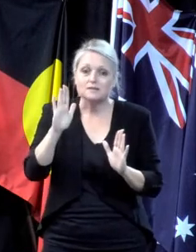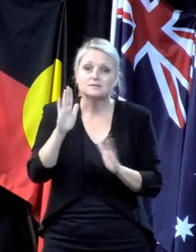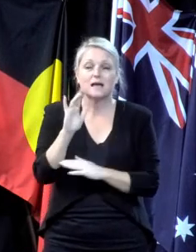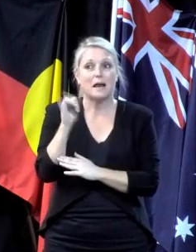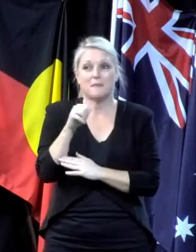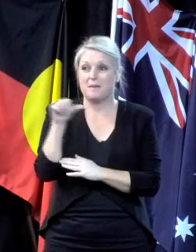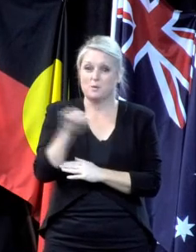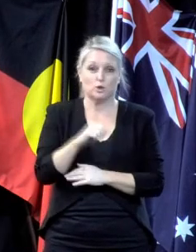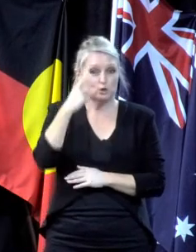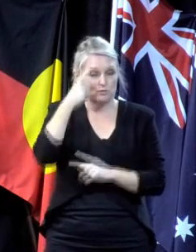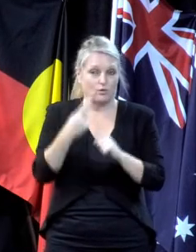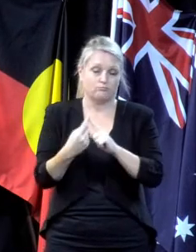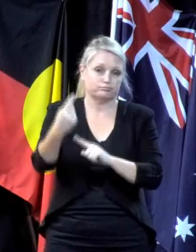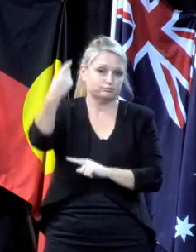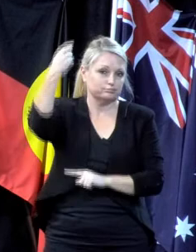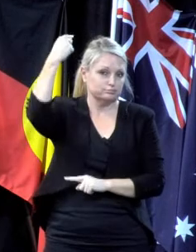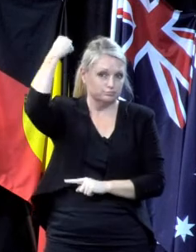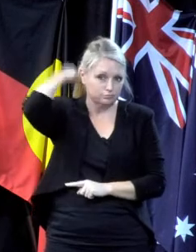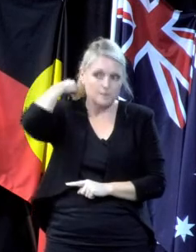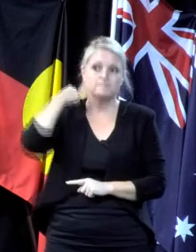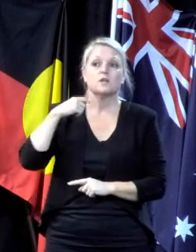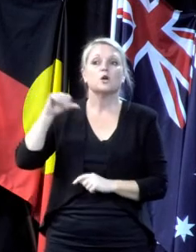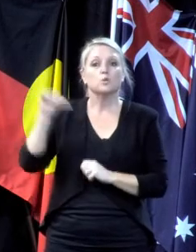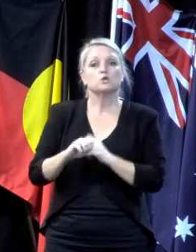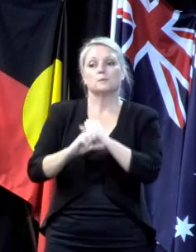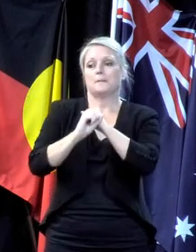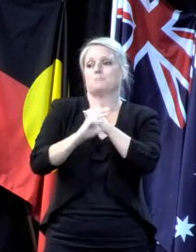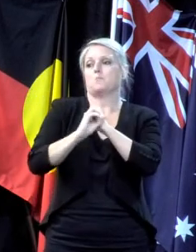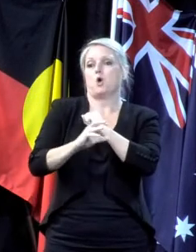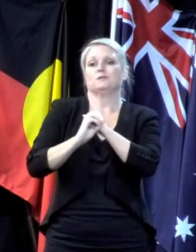We should have been promoting our own craft to – to our students. We get the best look at them.